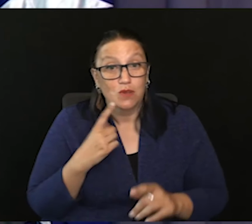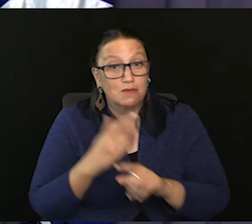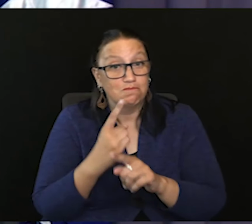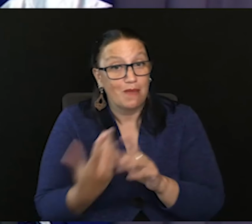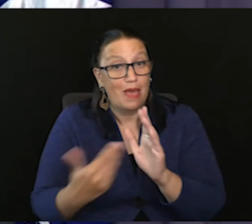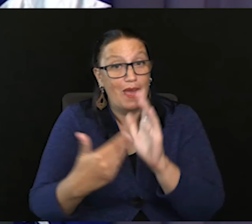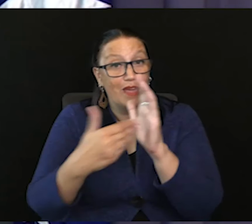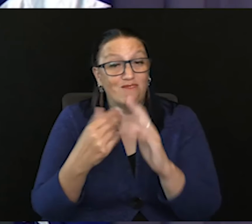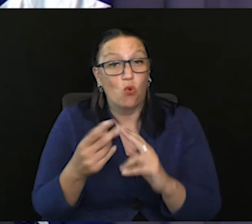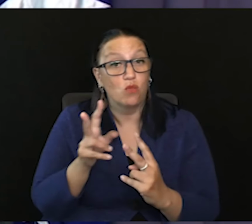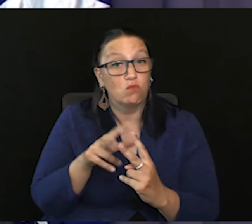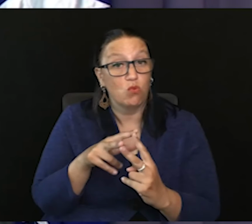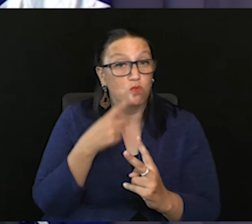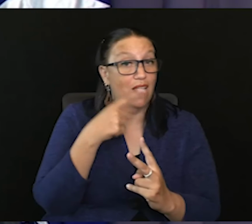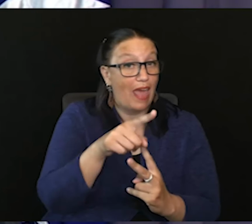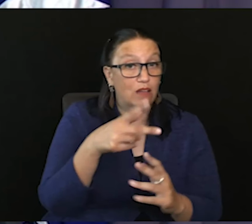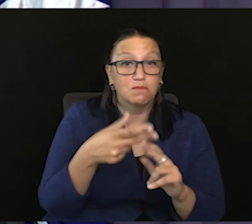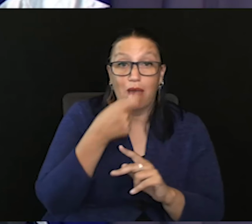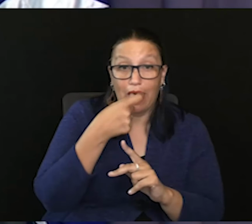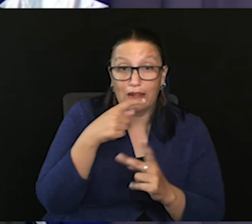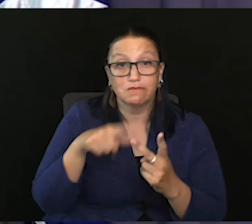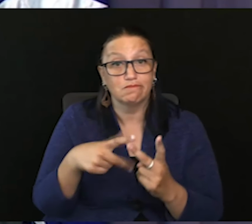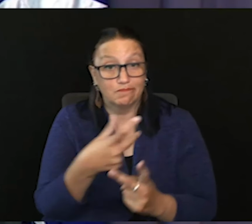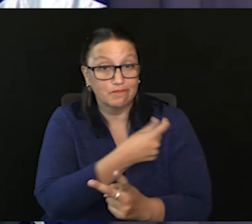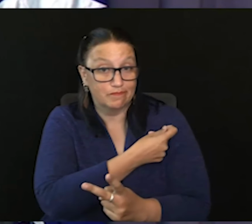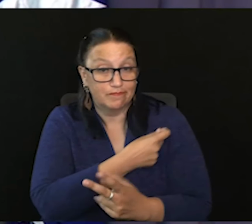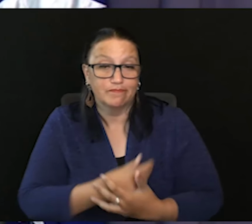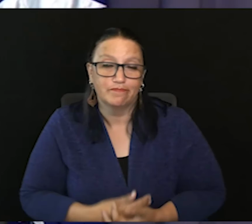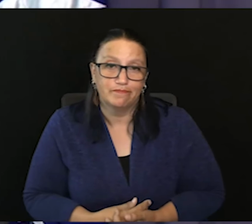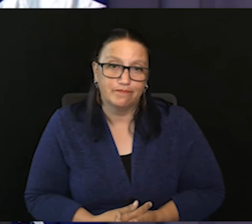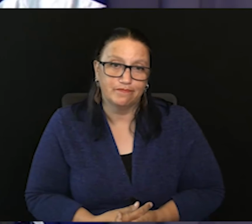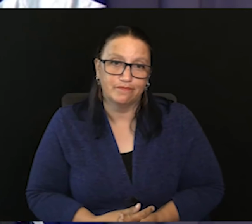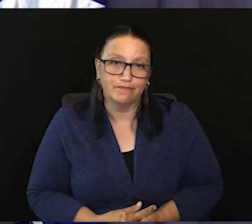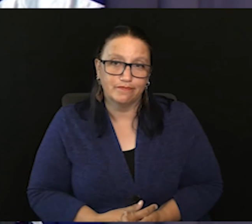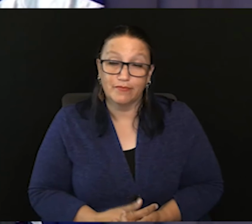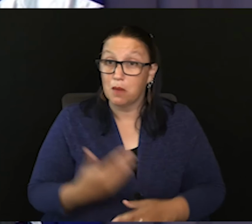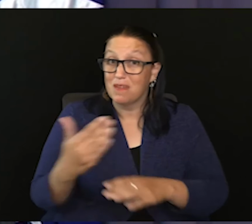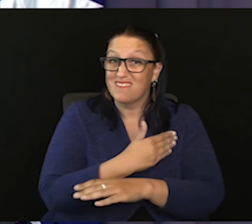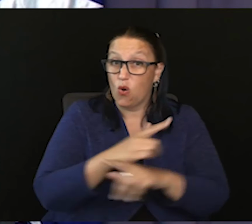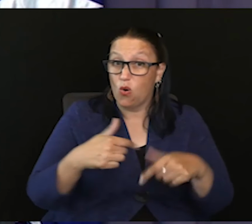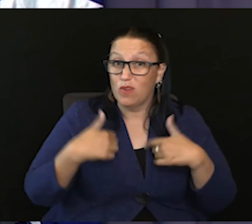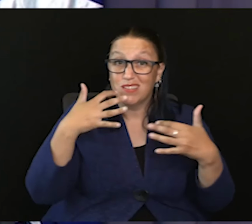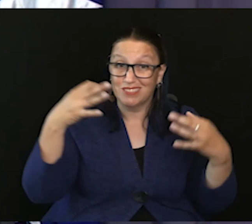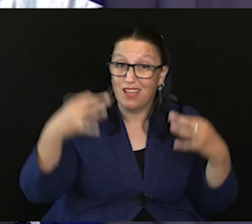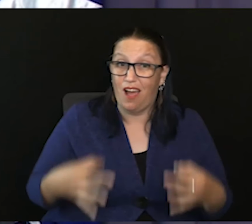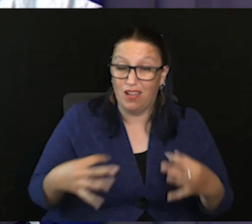things on both of the announcements. Some of the questions that we've had even prior to making the final